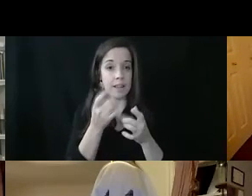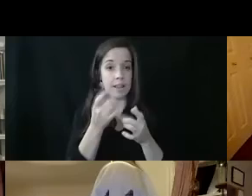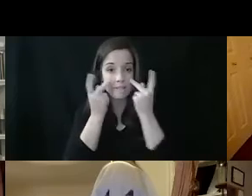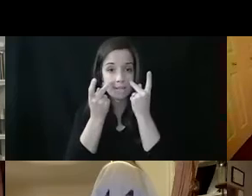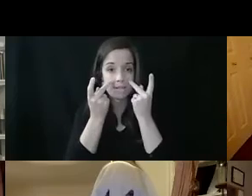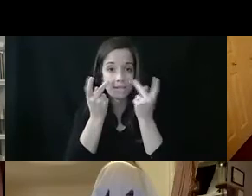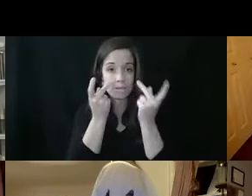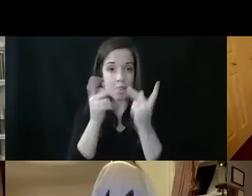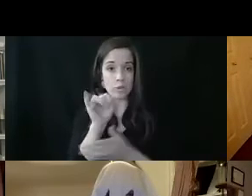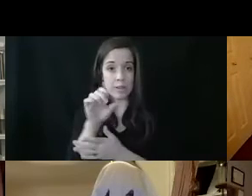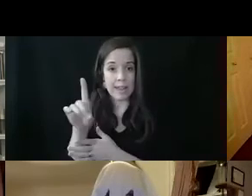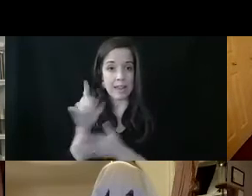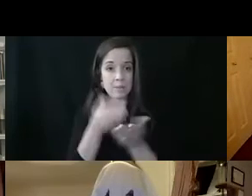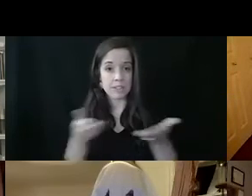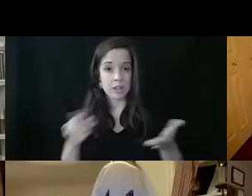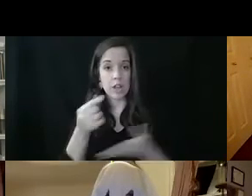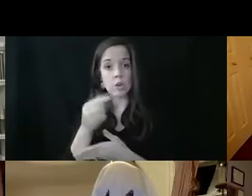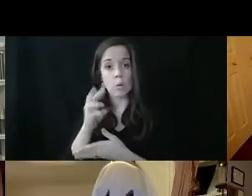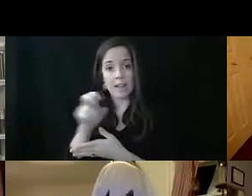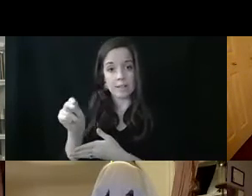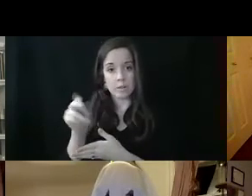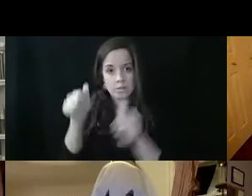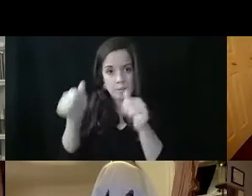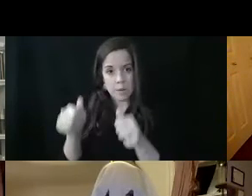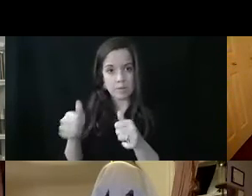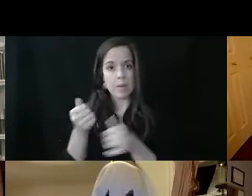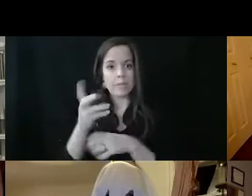chat, Gwen will be posting those, and we'll post them a couple of times in case you missed